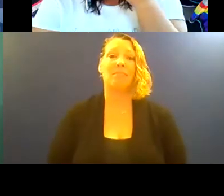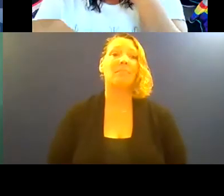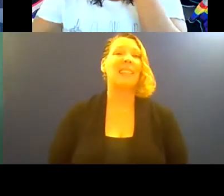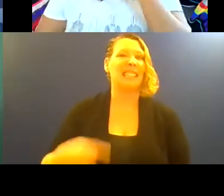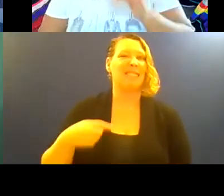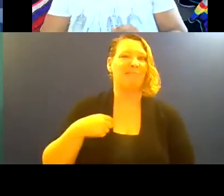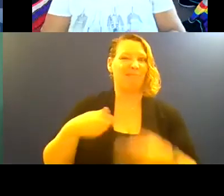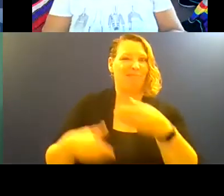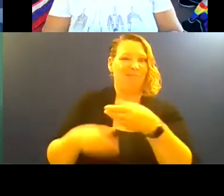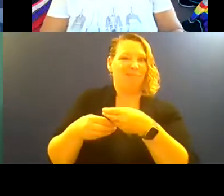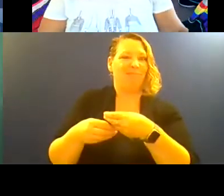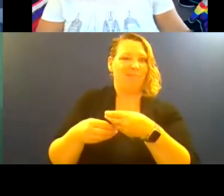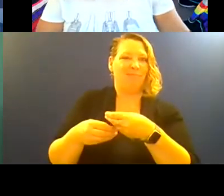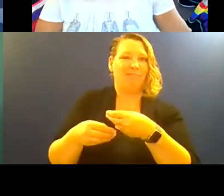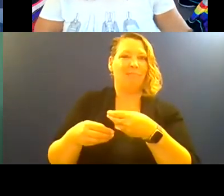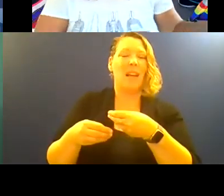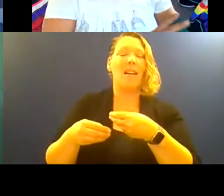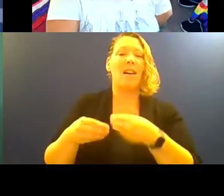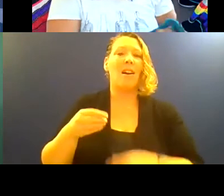Tyler: I would just add